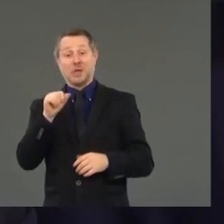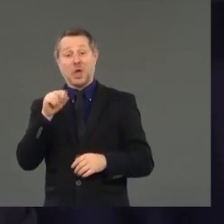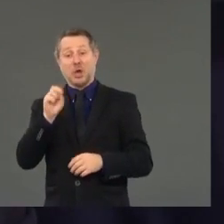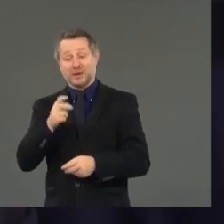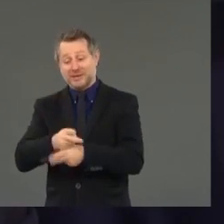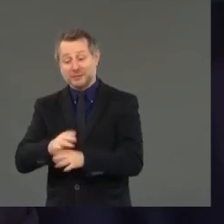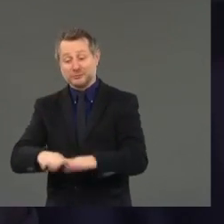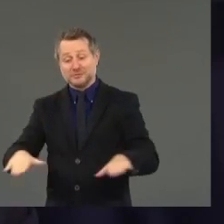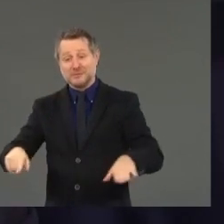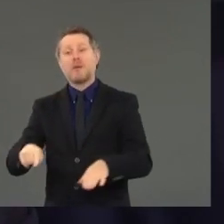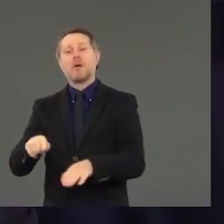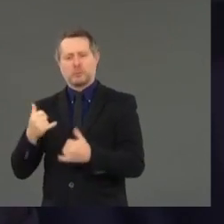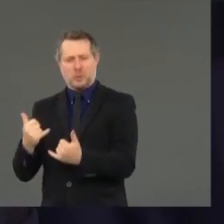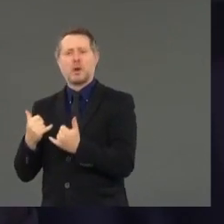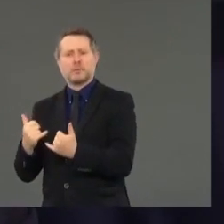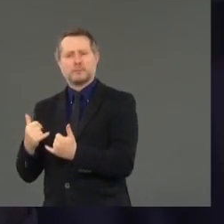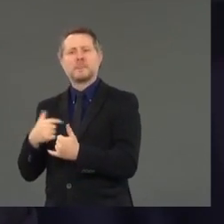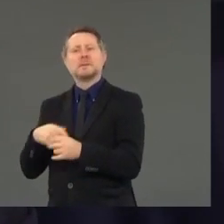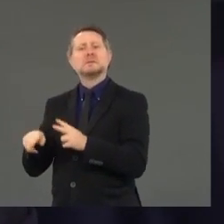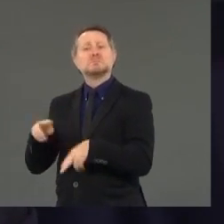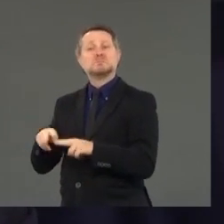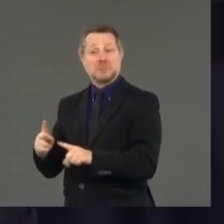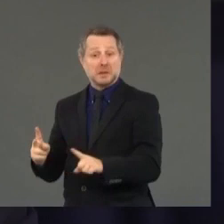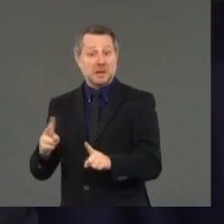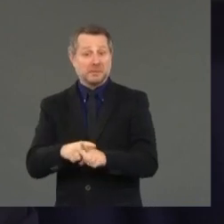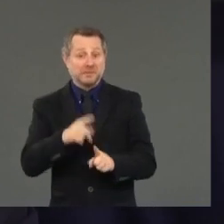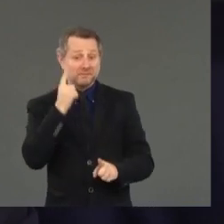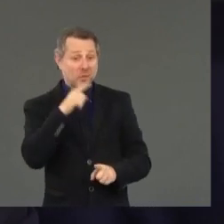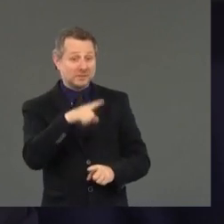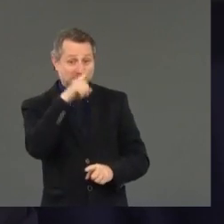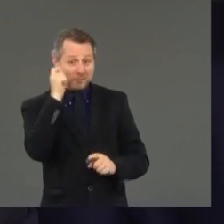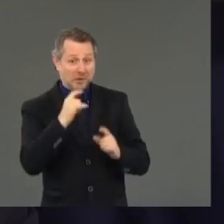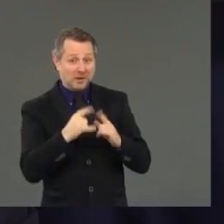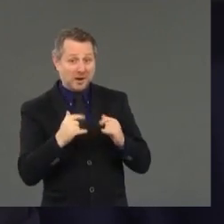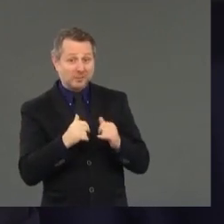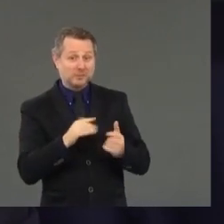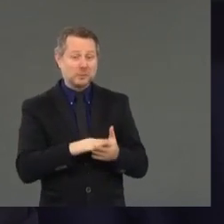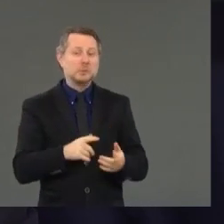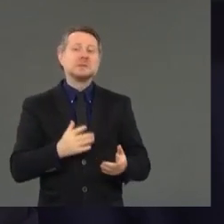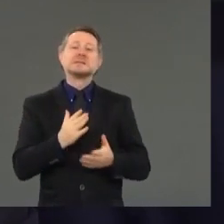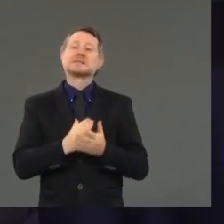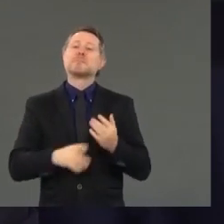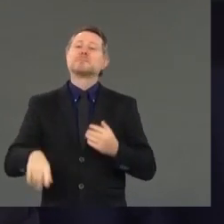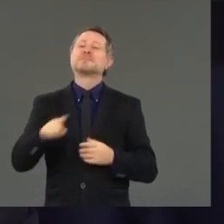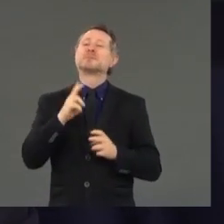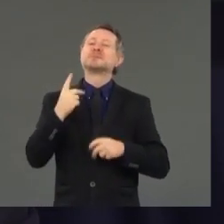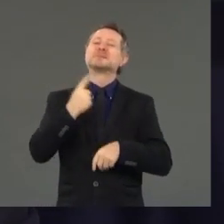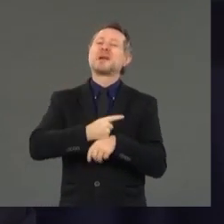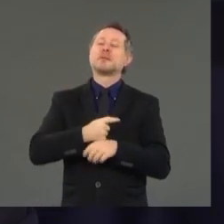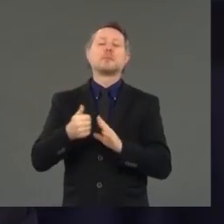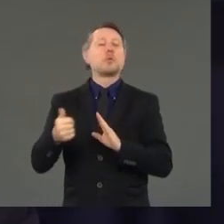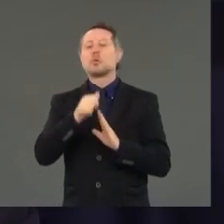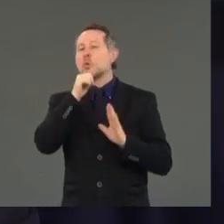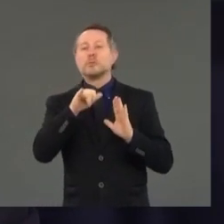SO THERE ARE GUIDELINES THAT APPLY TO DAY CARE PRESENTLY, BUT WE ARE REALLY LOOKING AT THE